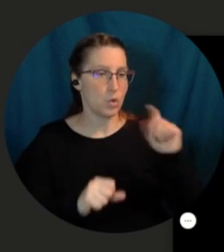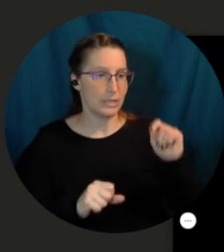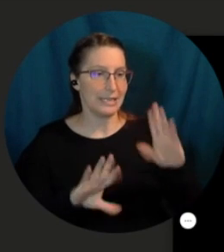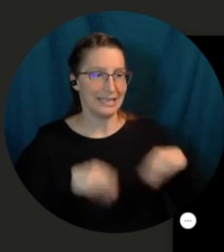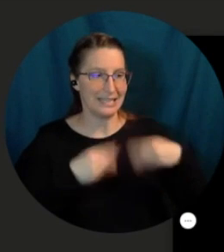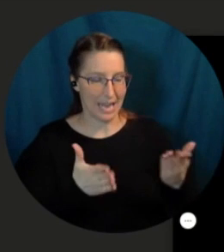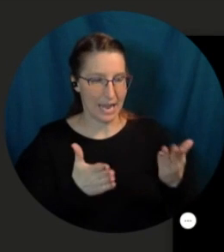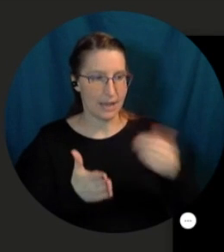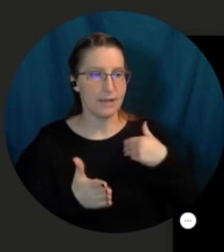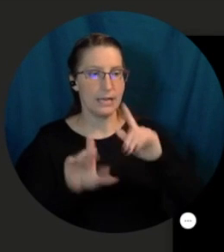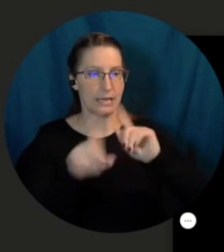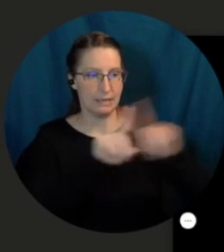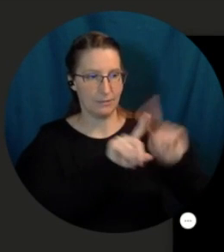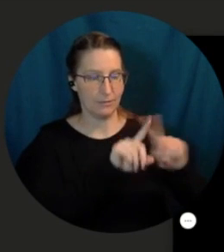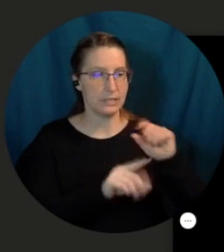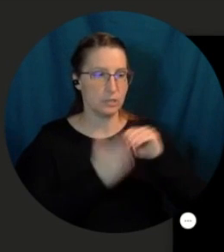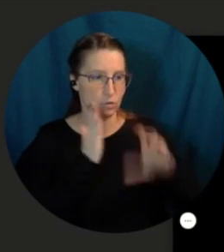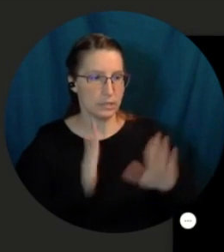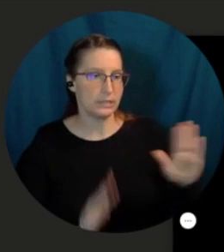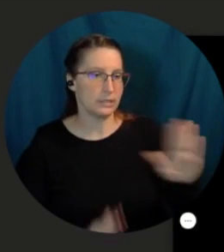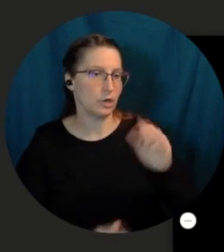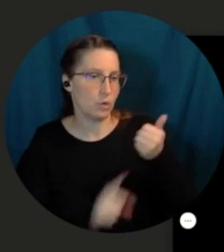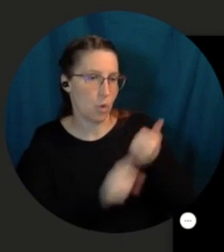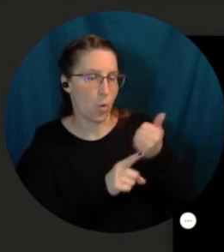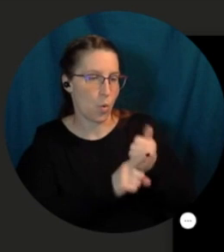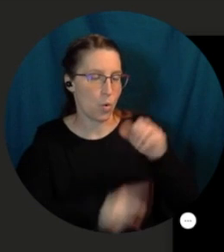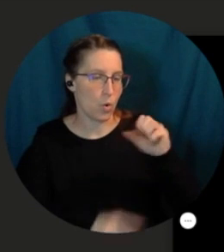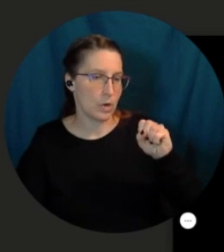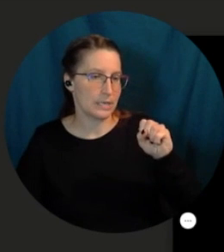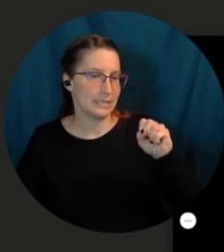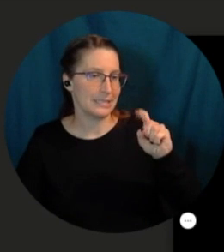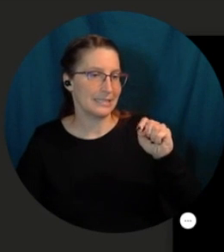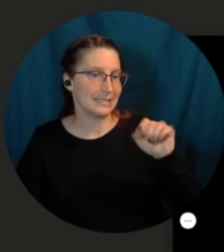And that was really helpful for our students